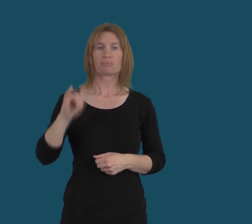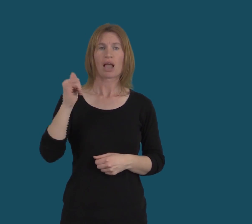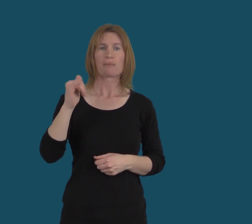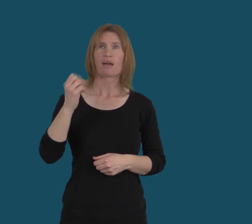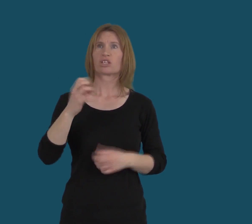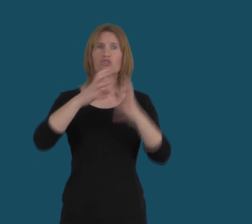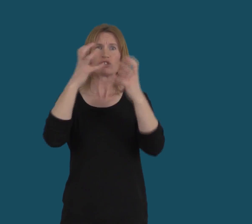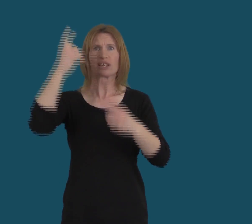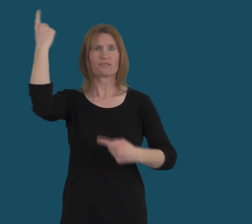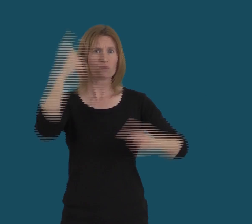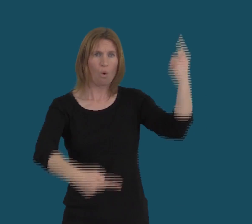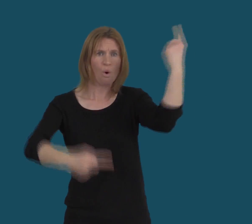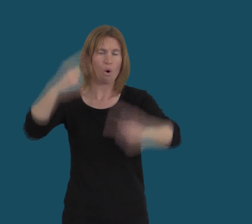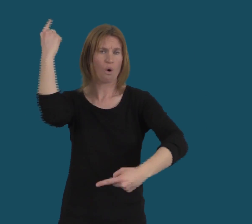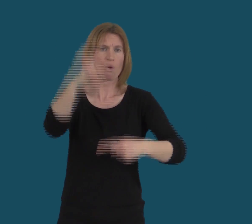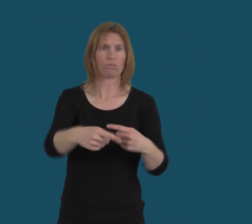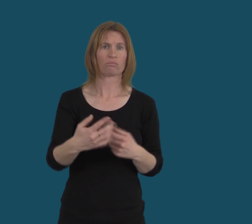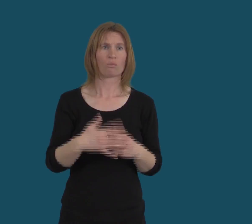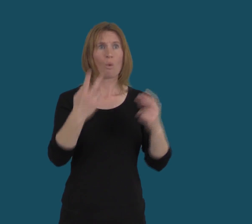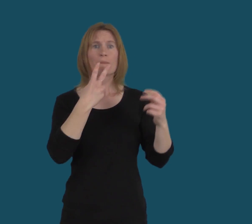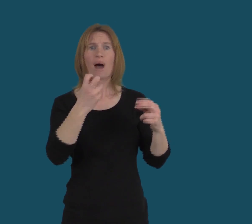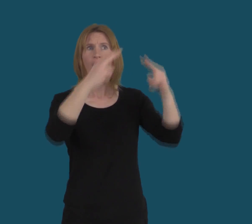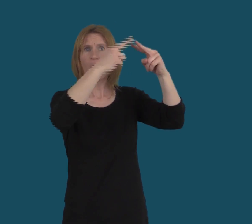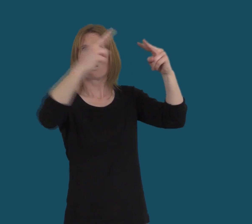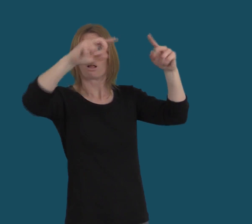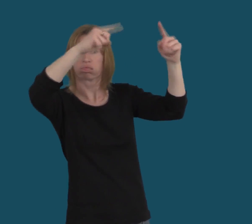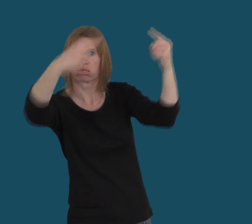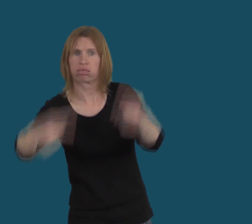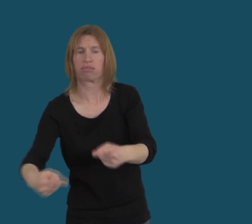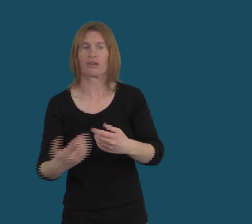Trees and powerlines may fall onto your path,